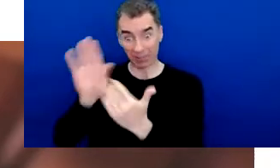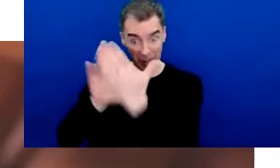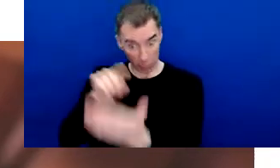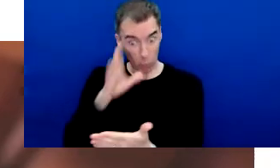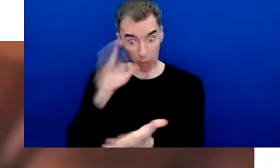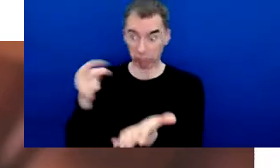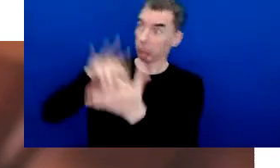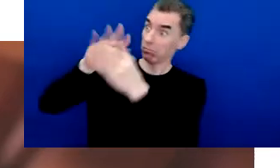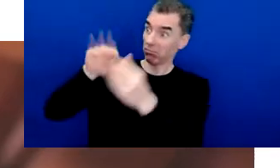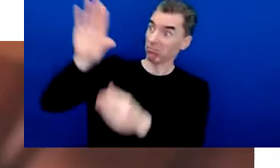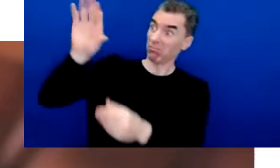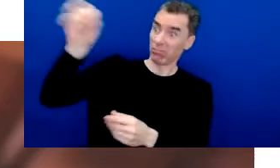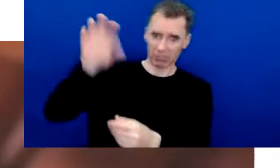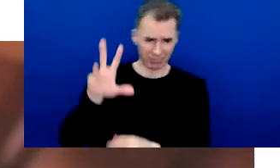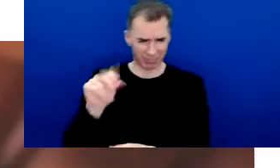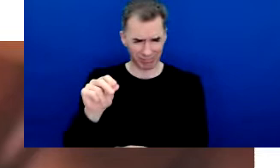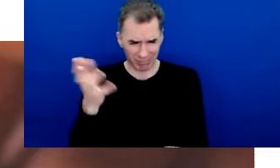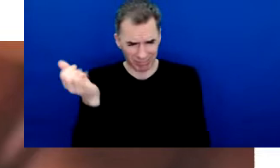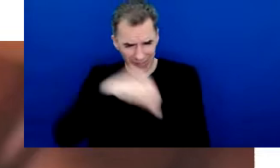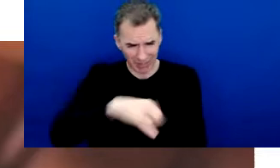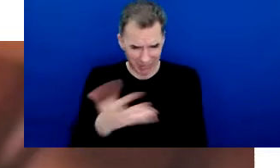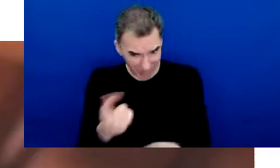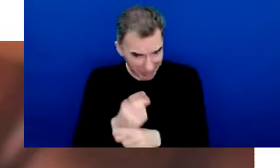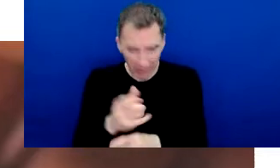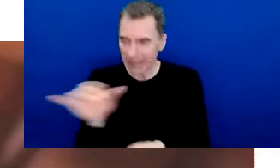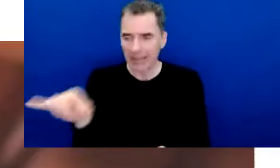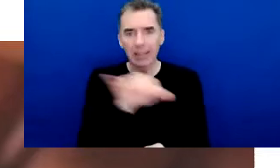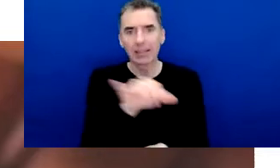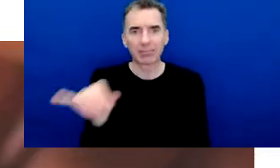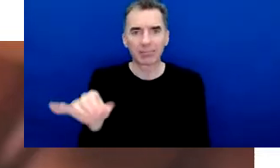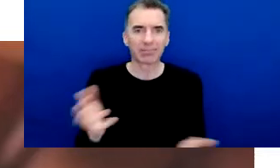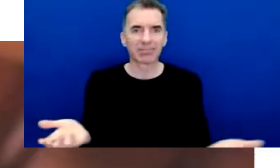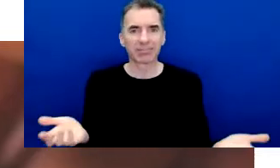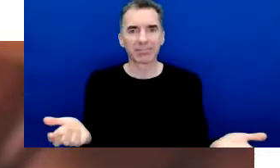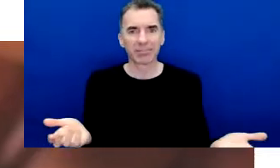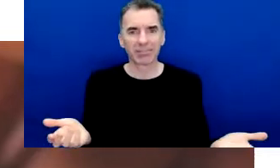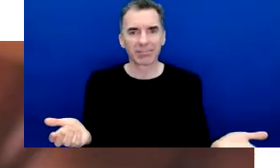Well, heck, no, that would be stupid. Exactly. It's just a reminder.